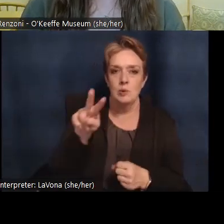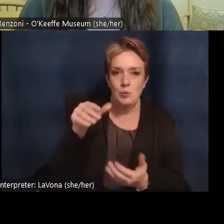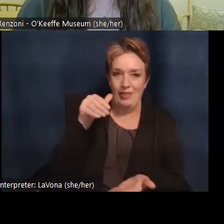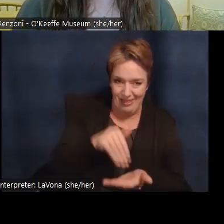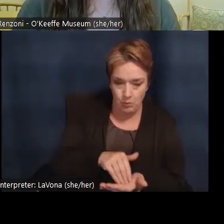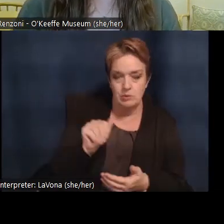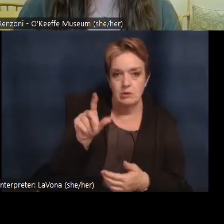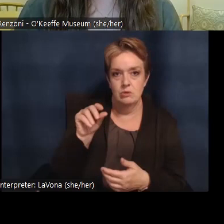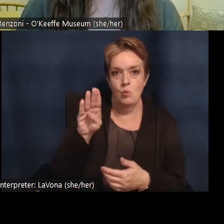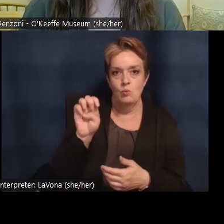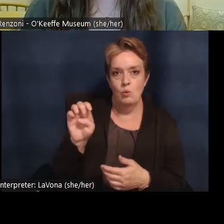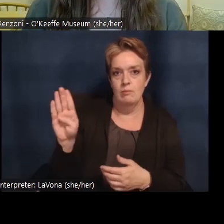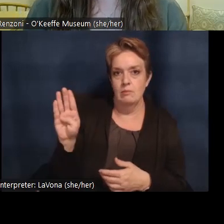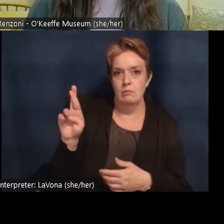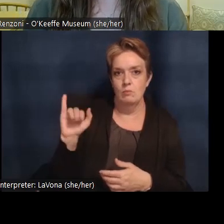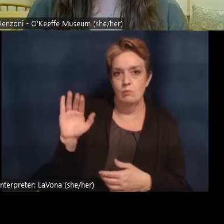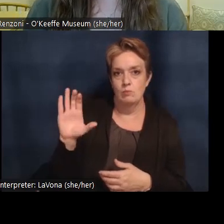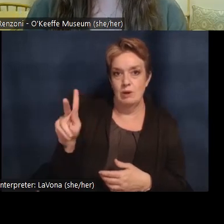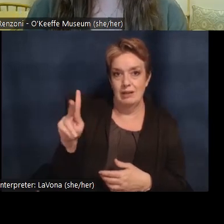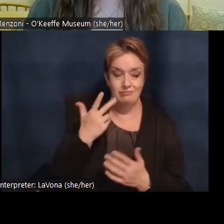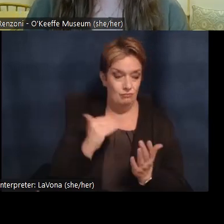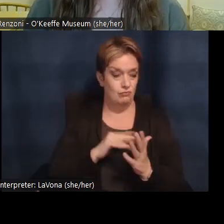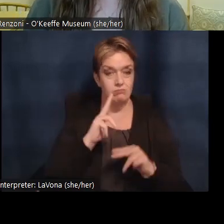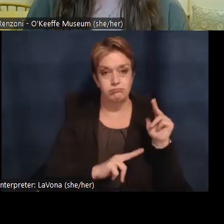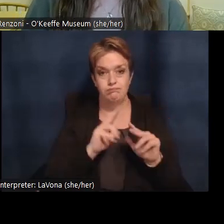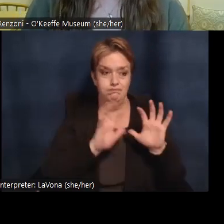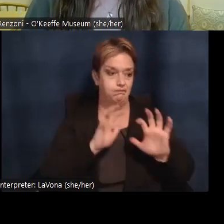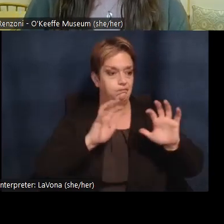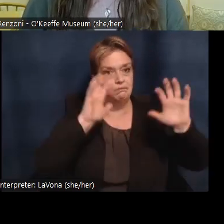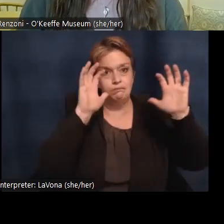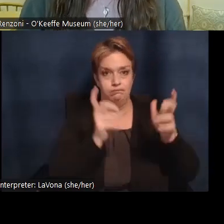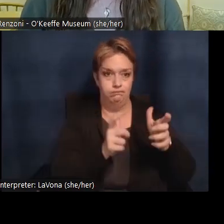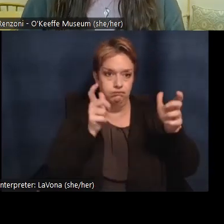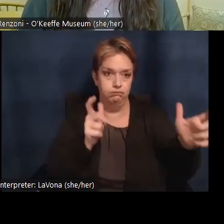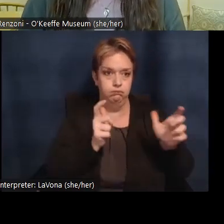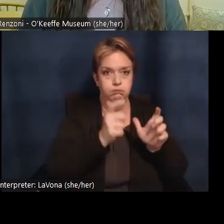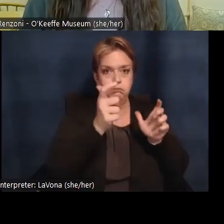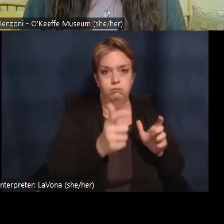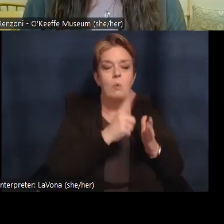And they were able to rebuild the house to the square footage that you see today.